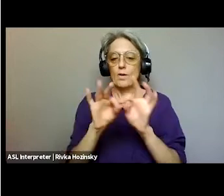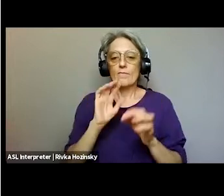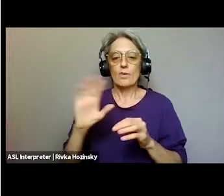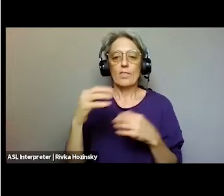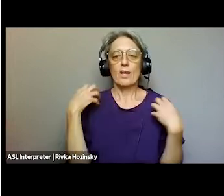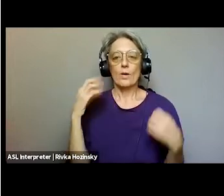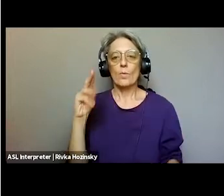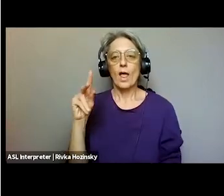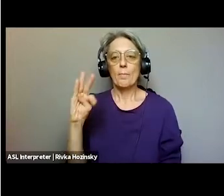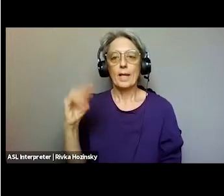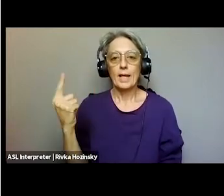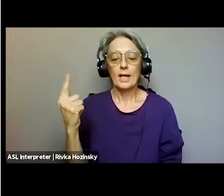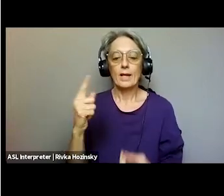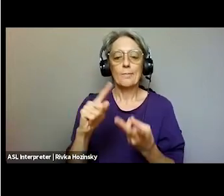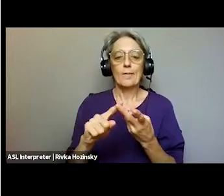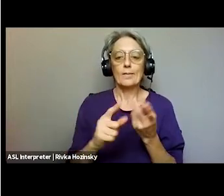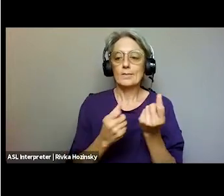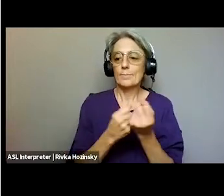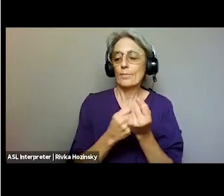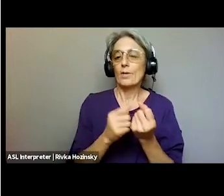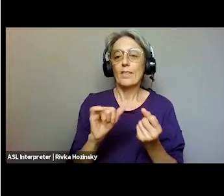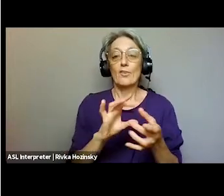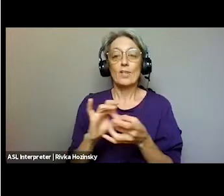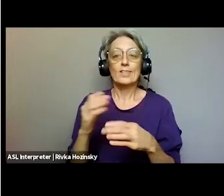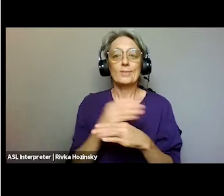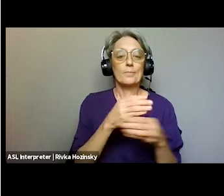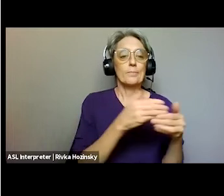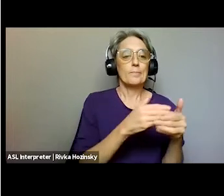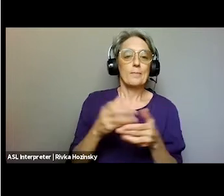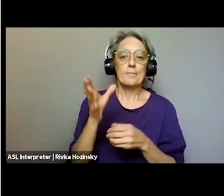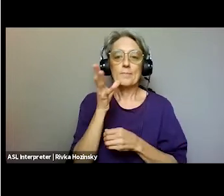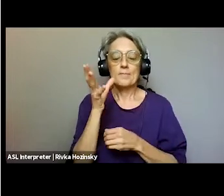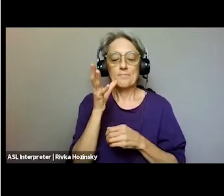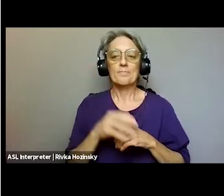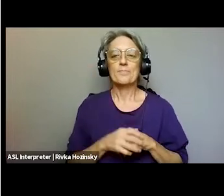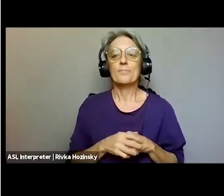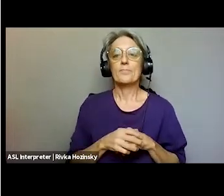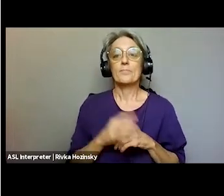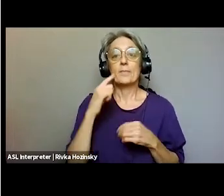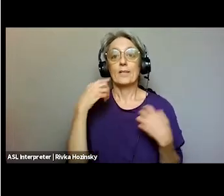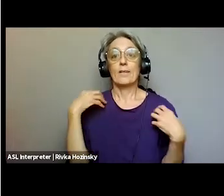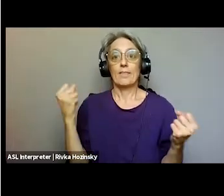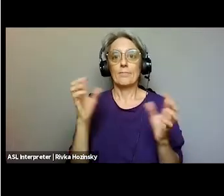the parent-infant relationship. And so mental health is a really important component of that.